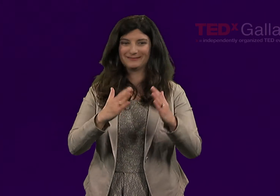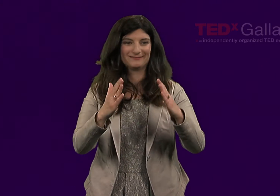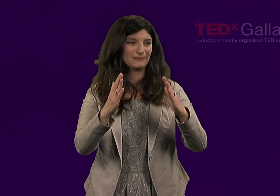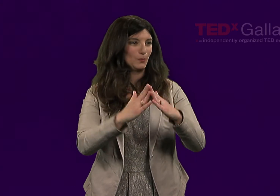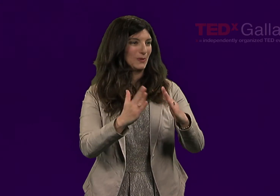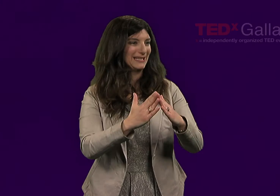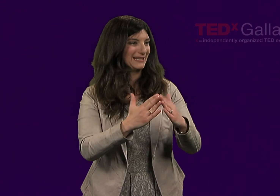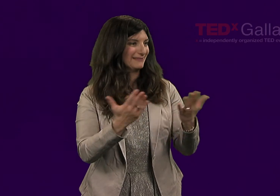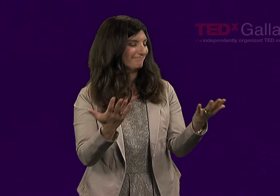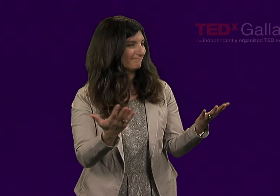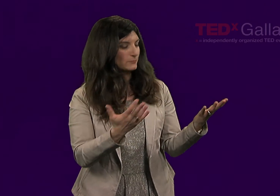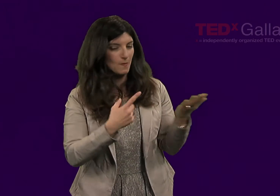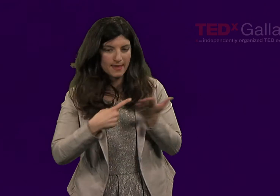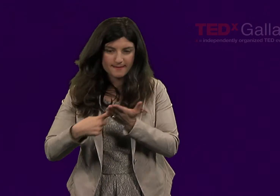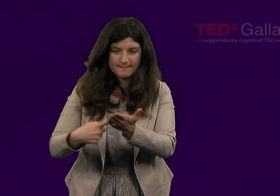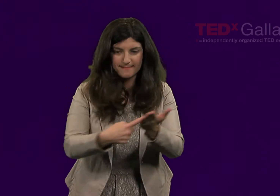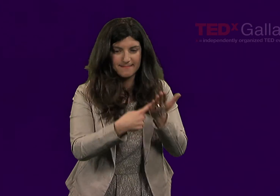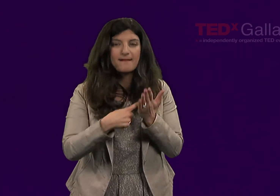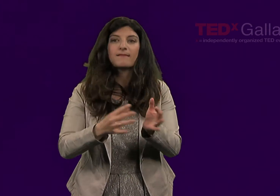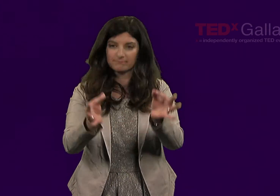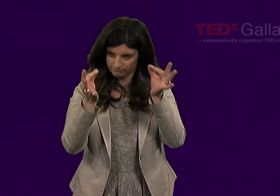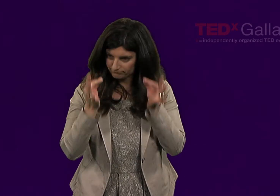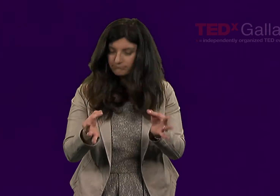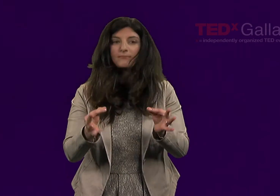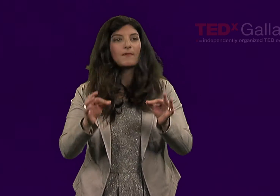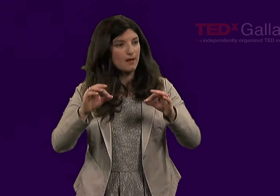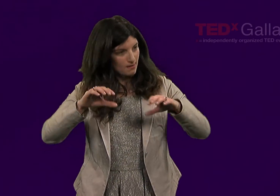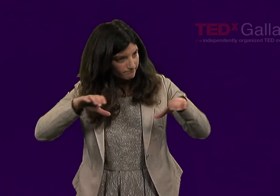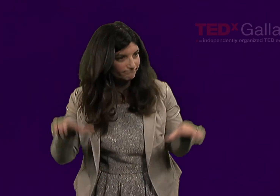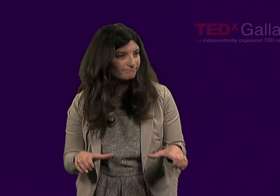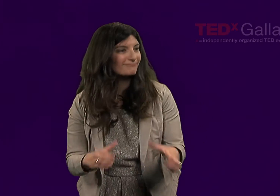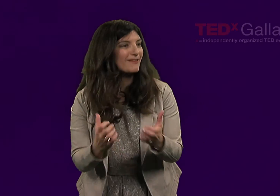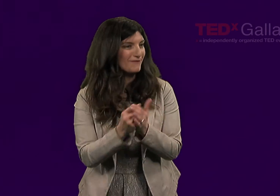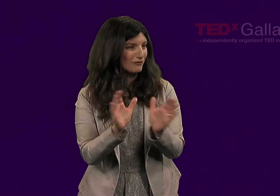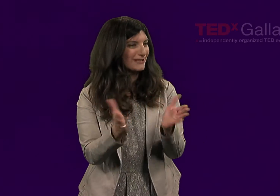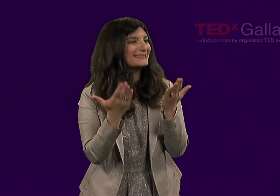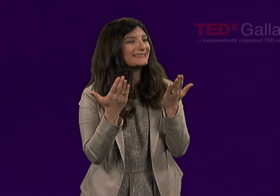This gap was recognized in the community. So together it was decided that they would fundraise